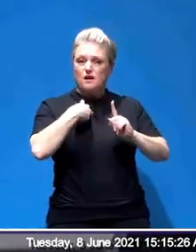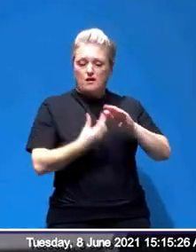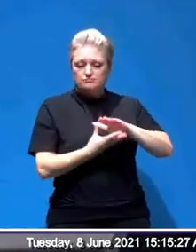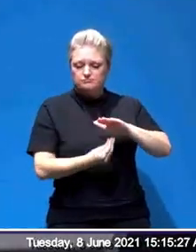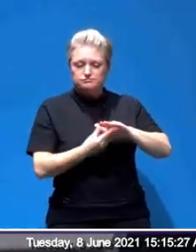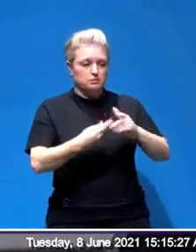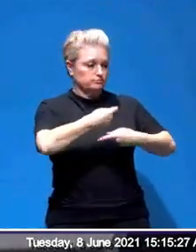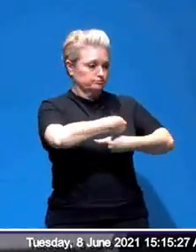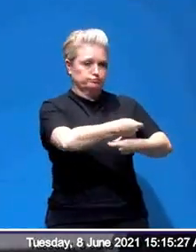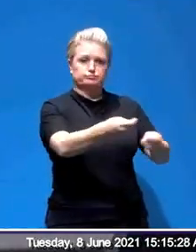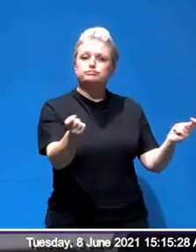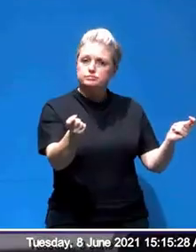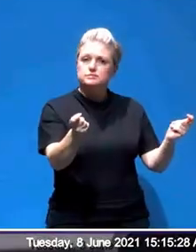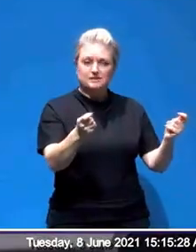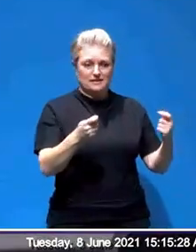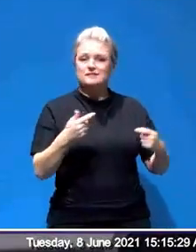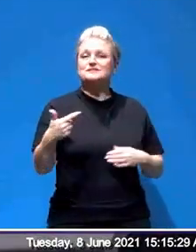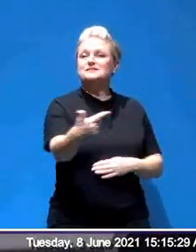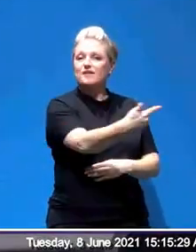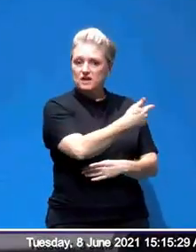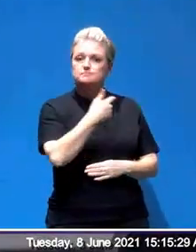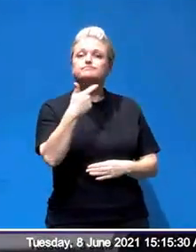asked them all to read it in the context of our service.